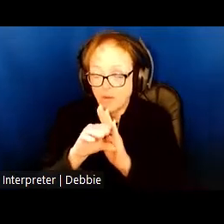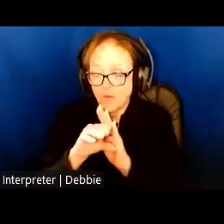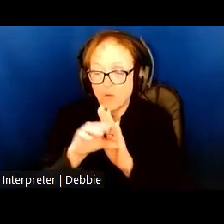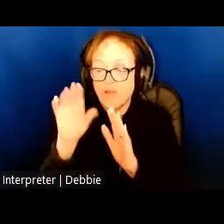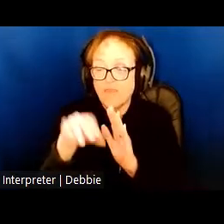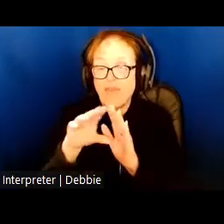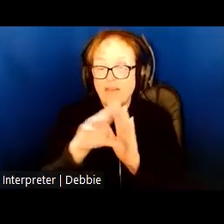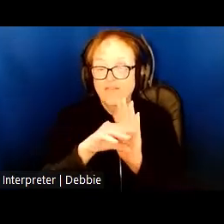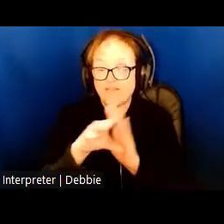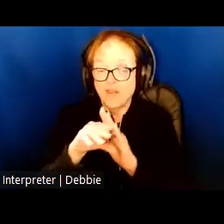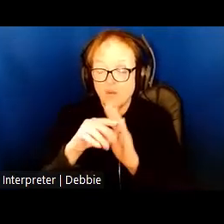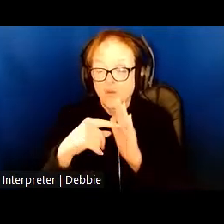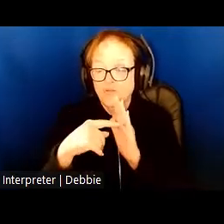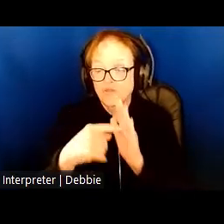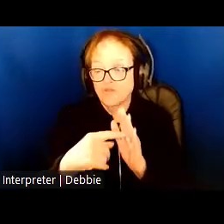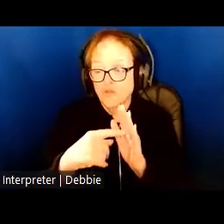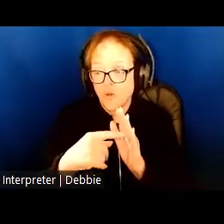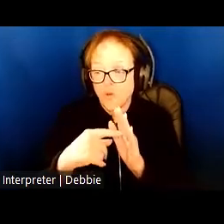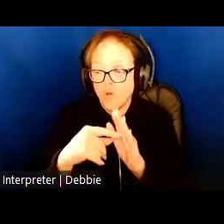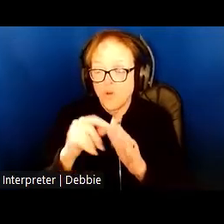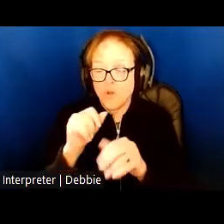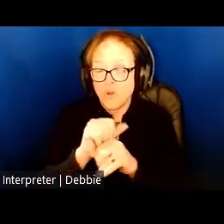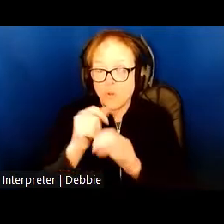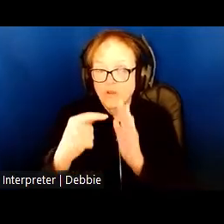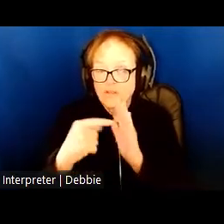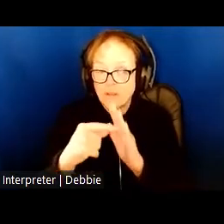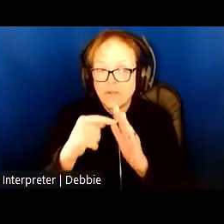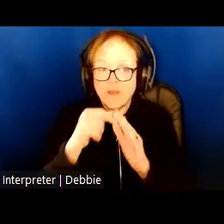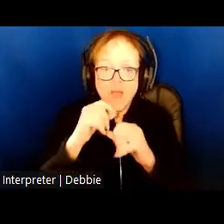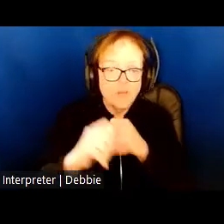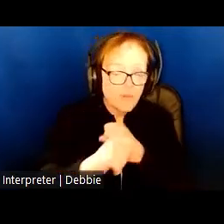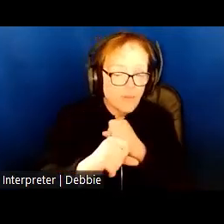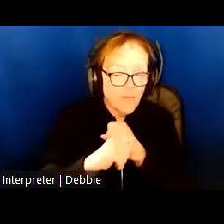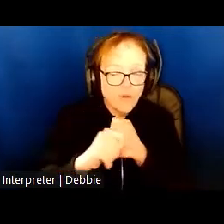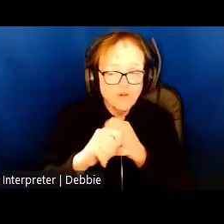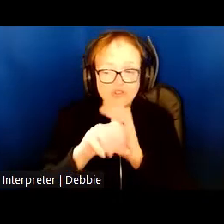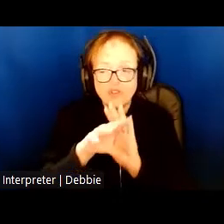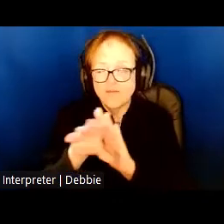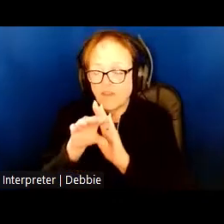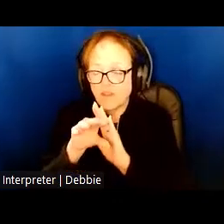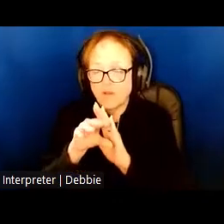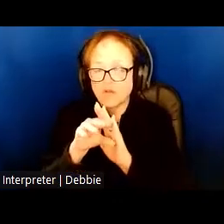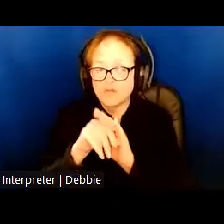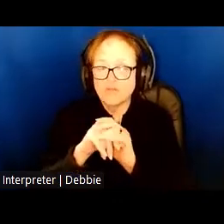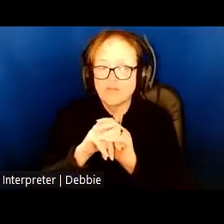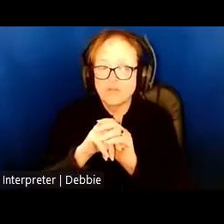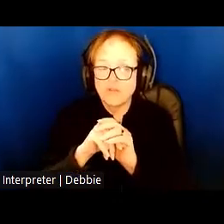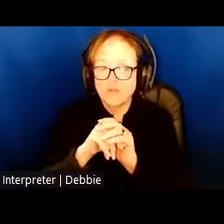submitted work samples. Do not submit promotional videos, still images presented as a slideshow,